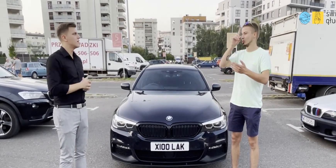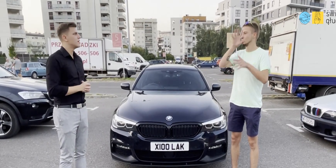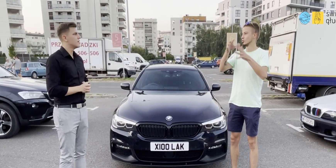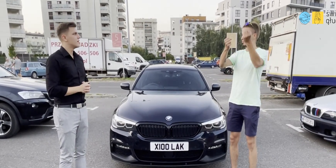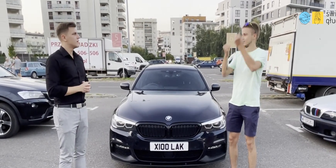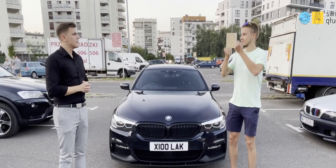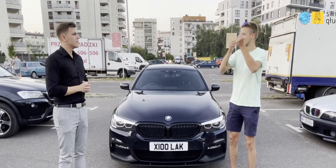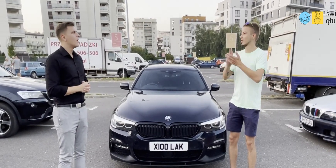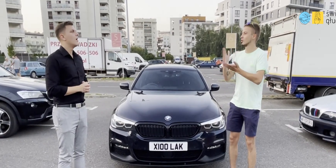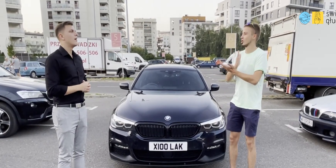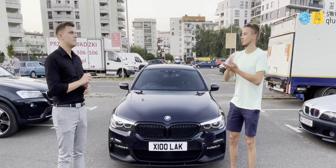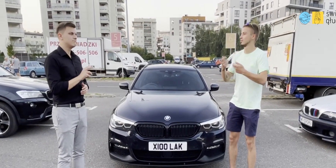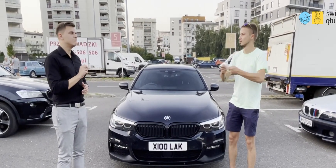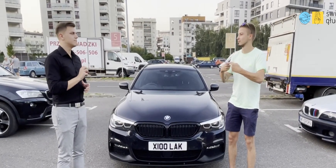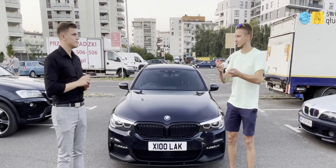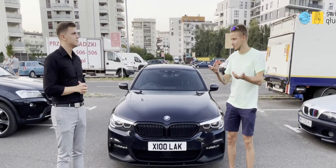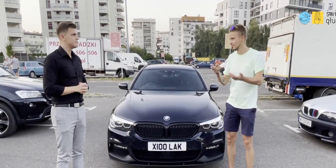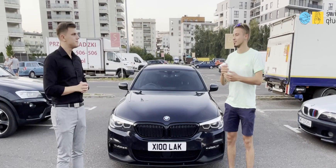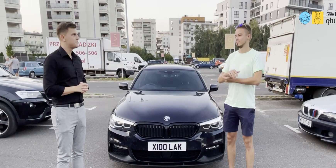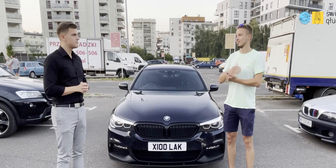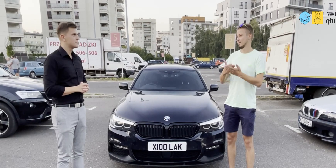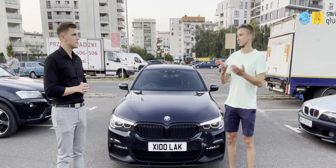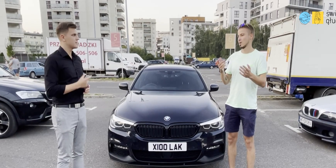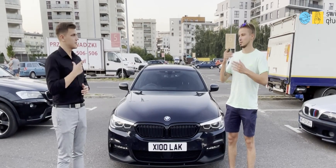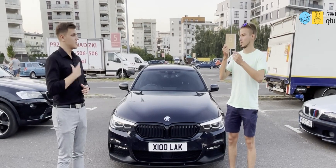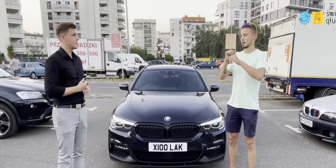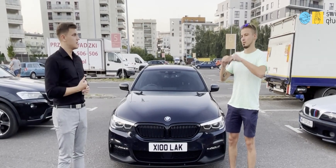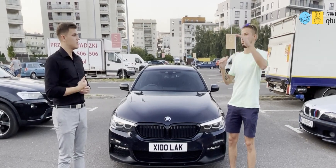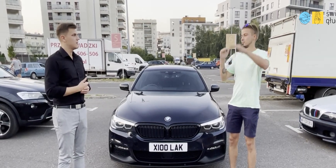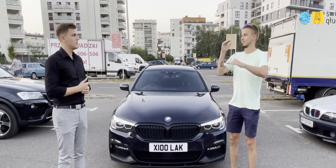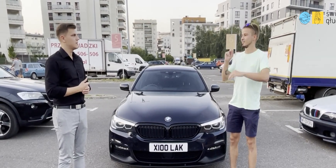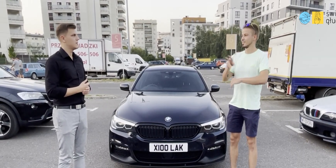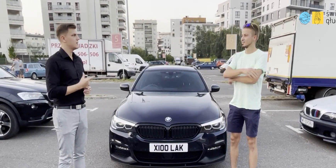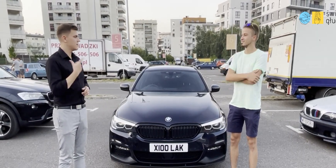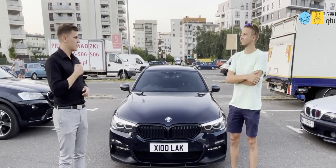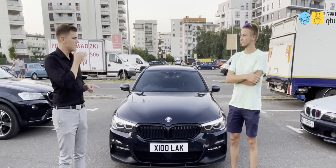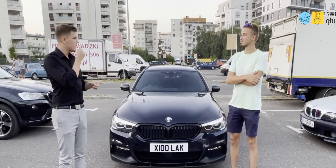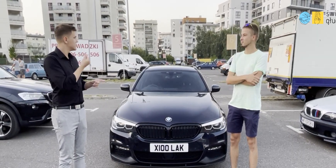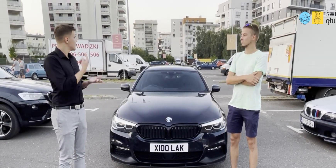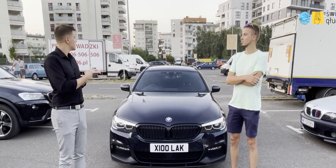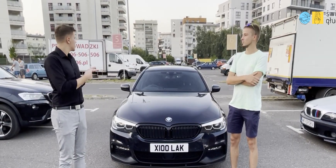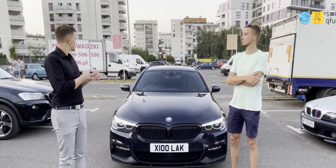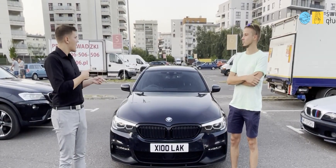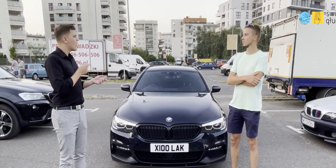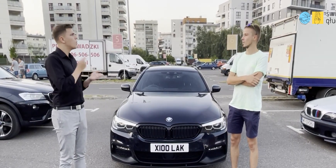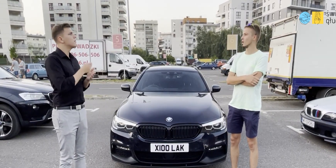For this reason, many people bring cars from there. [K] Oh, let me just ask - how long